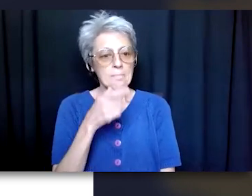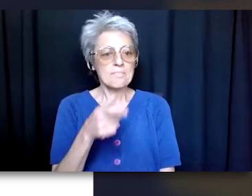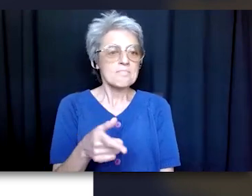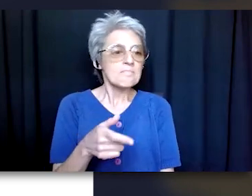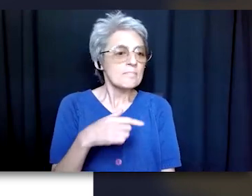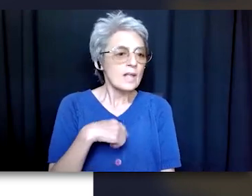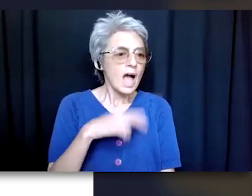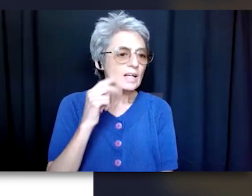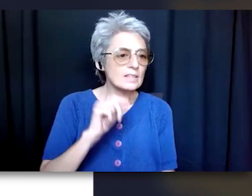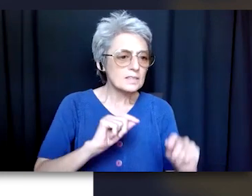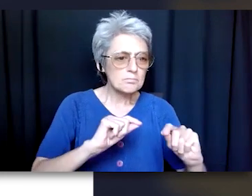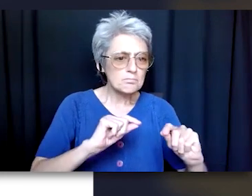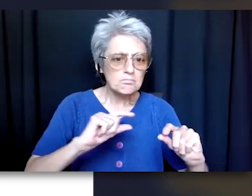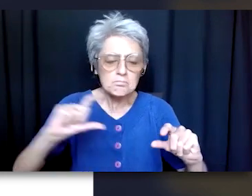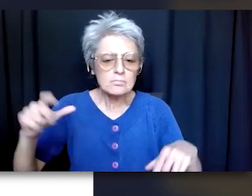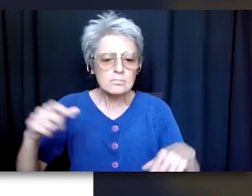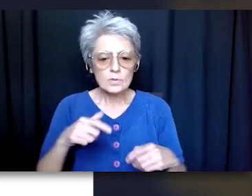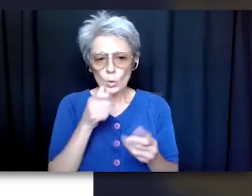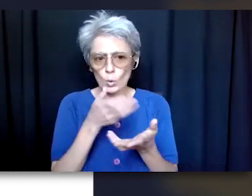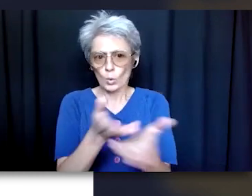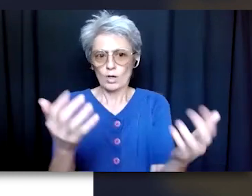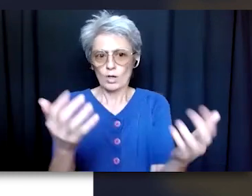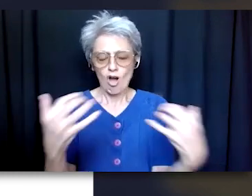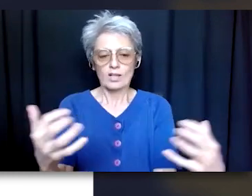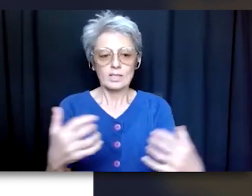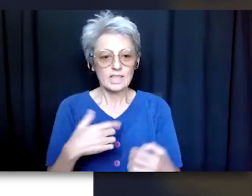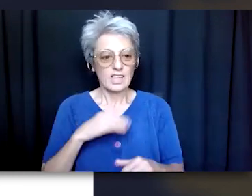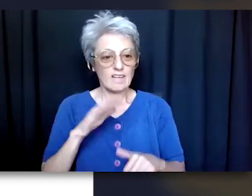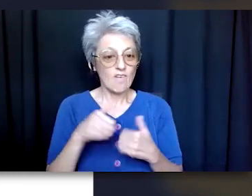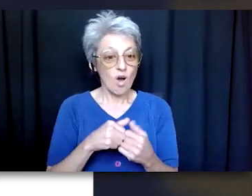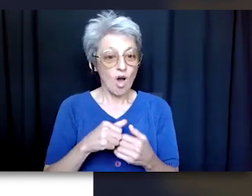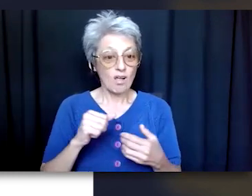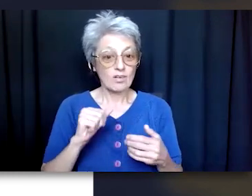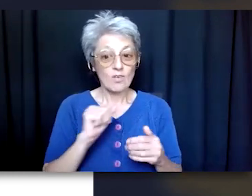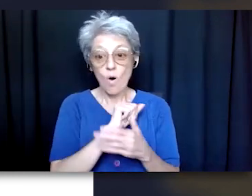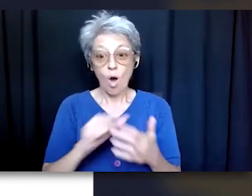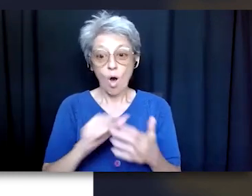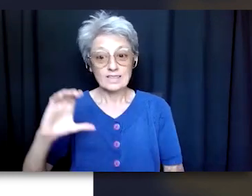and it was all C’s, I would start to be a little nervous and feel like possibly this wasn’t the